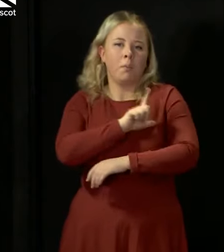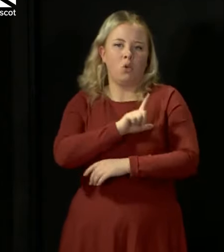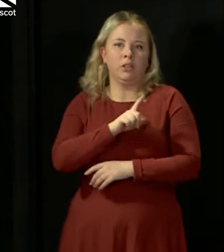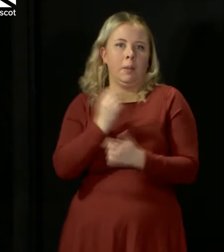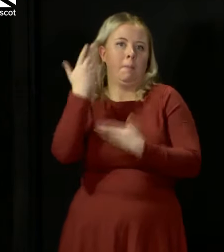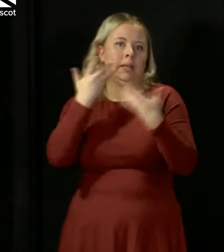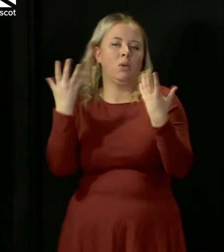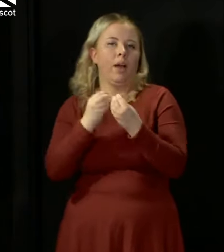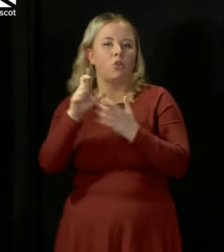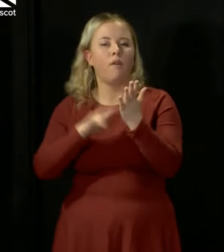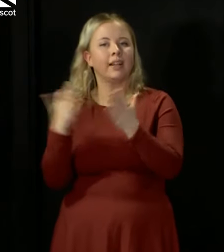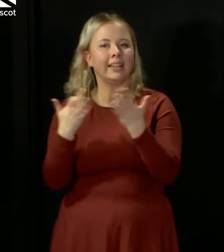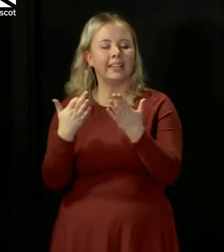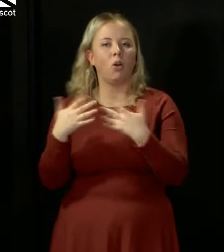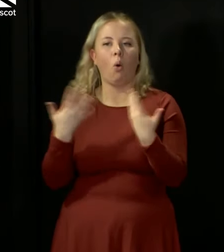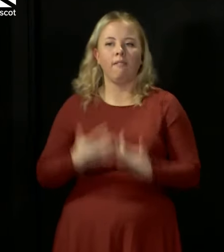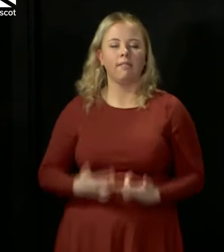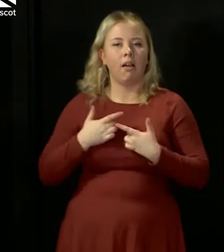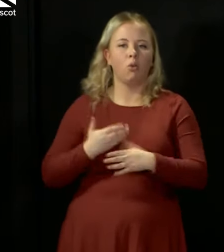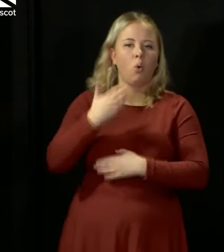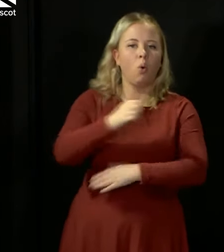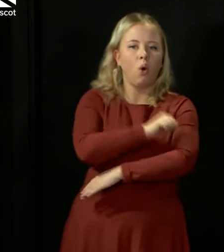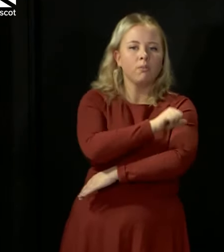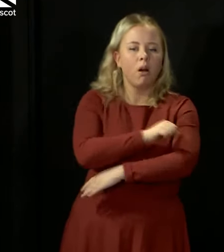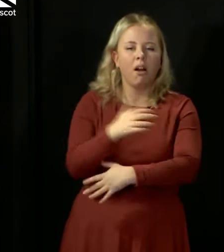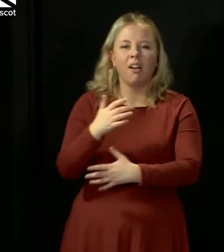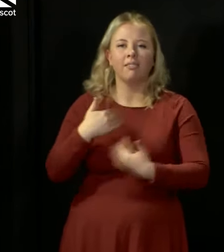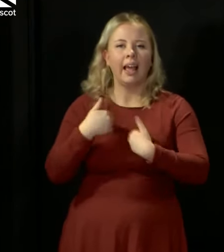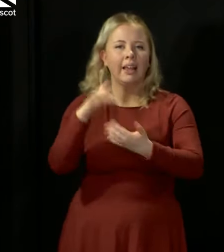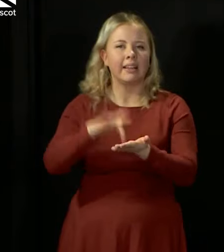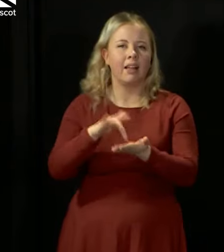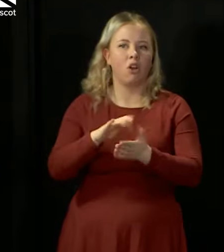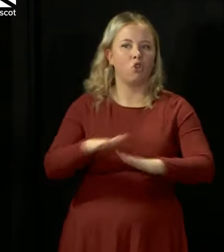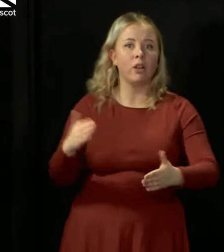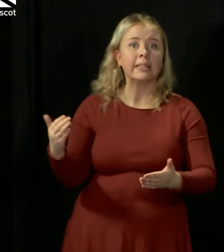or that going to a hospital or a health centre may be unsafe because you may be exposing